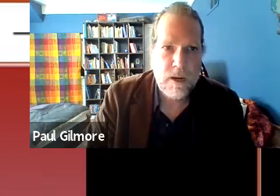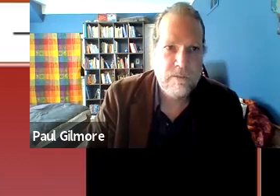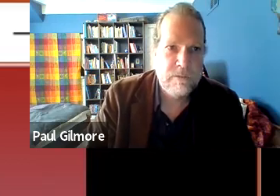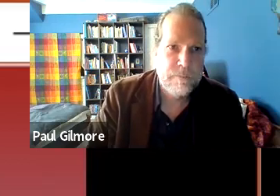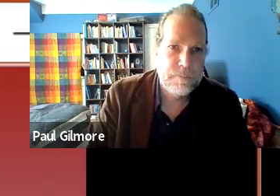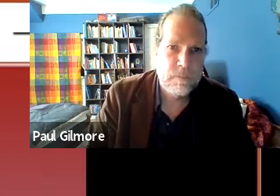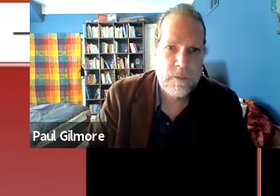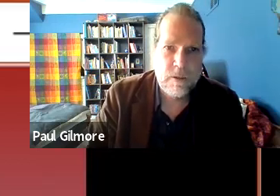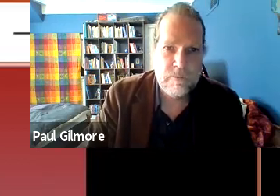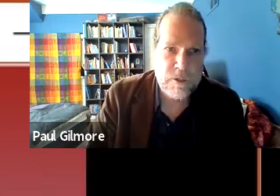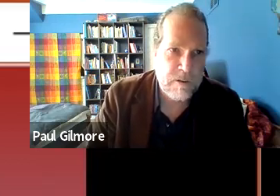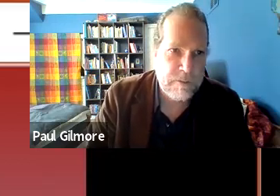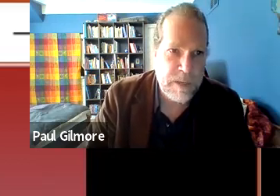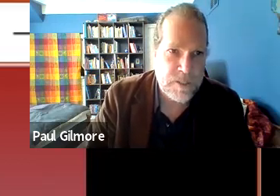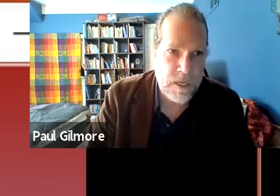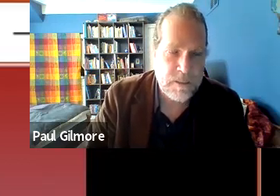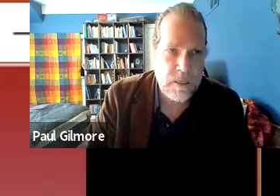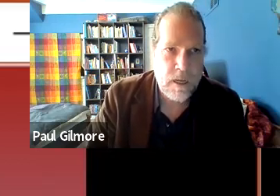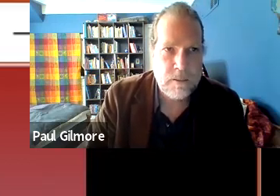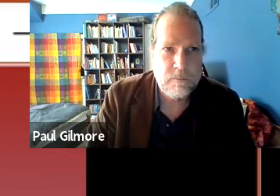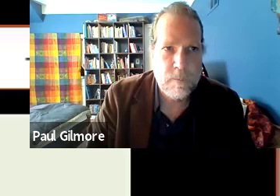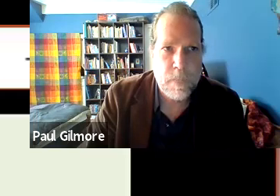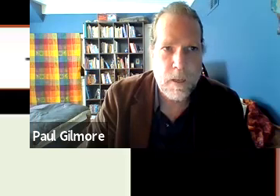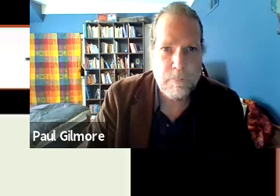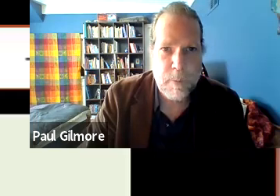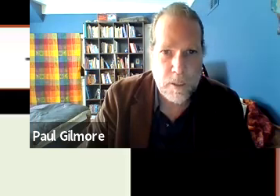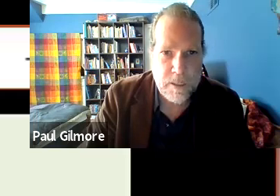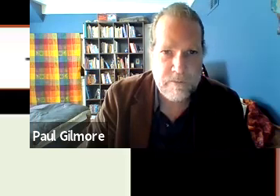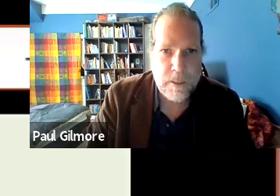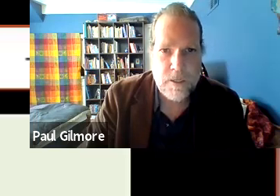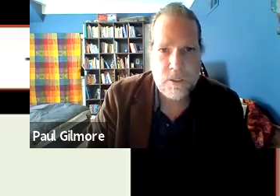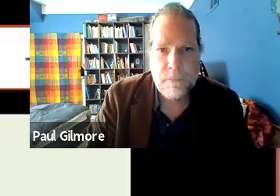graph. Another version of it based on on on party affiliation.